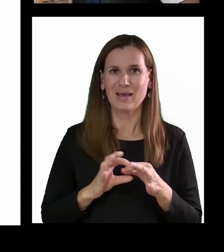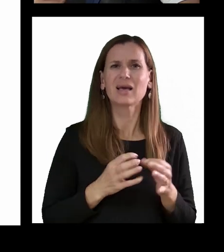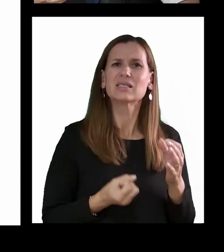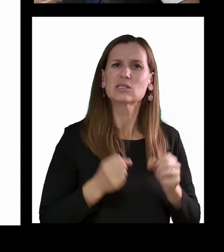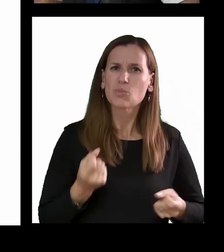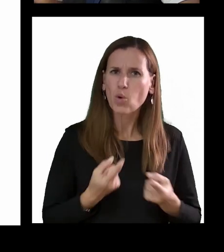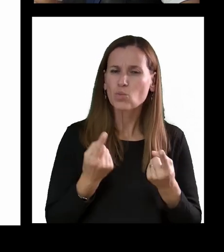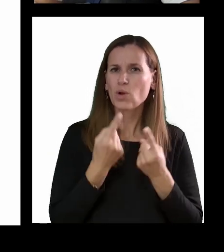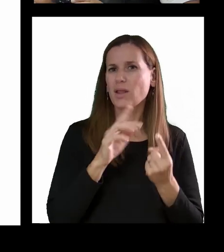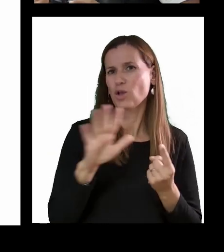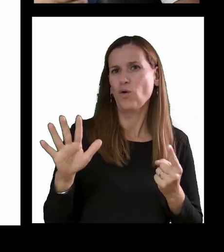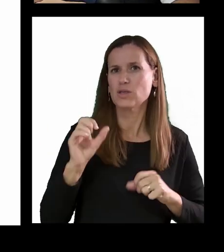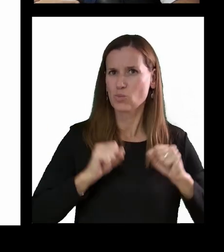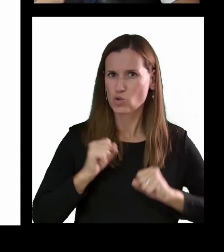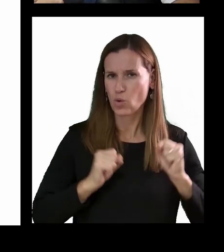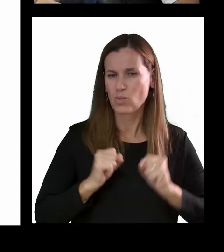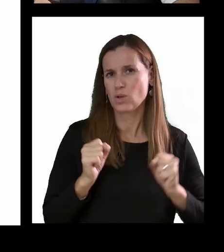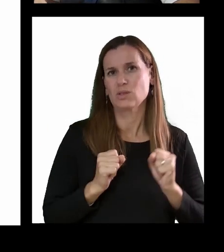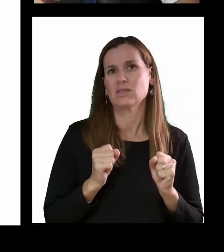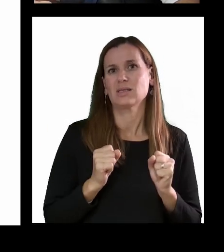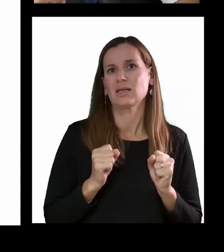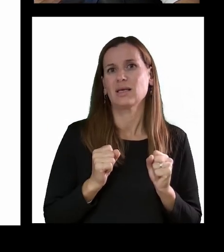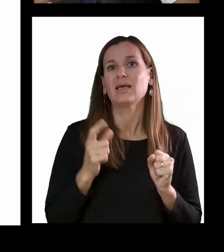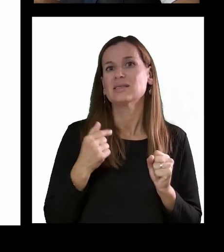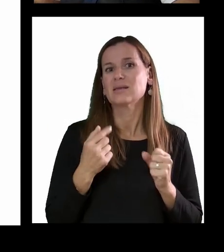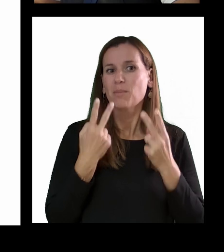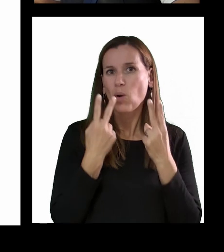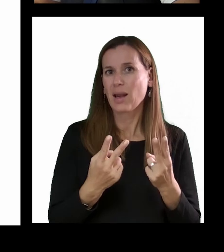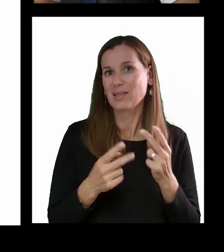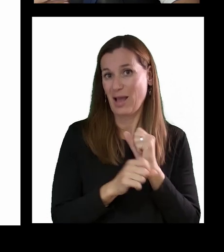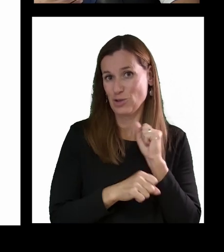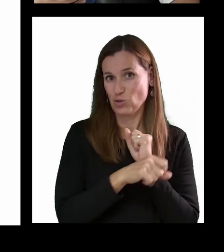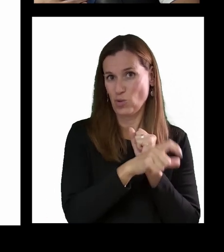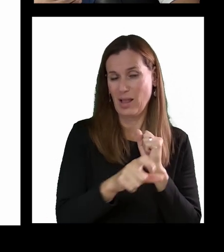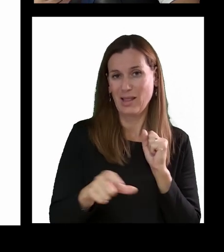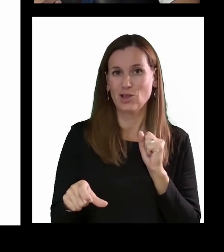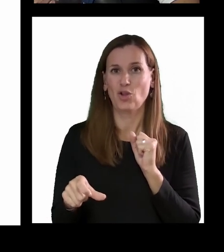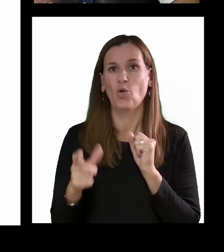competence, students perspective, leadership and schools perspective.